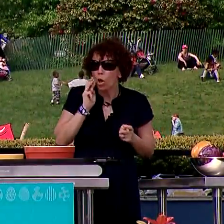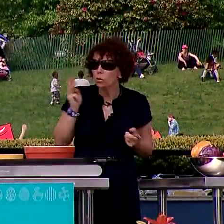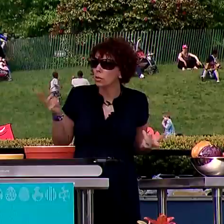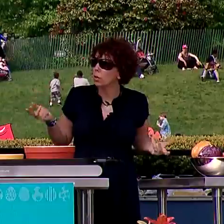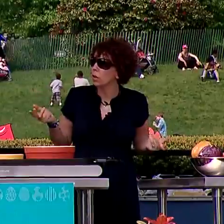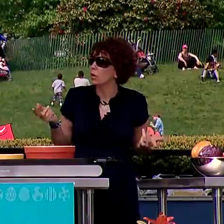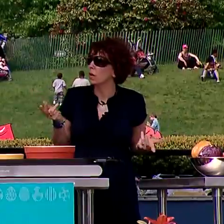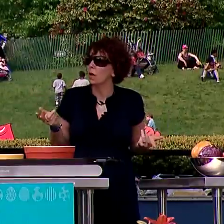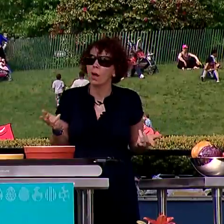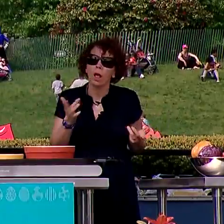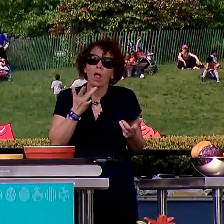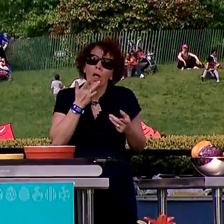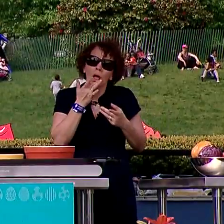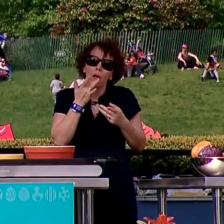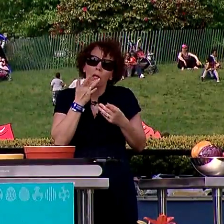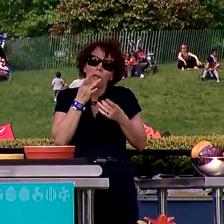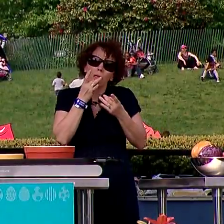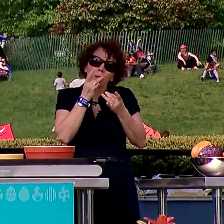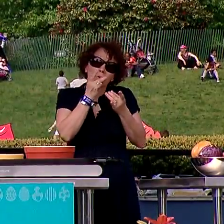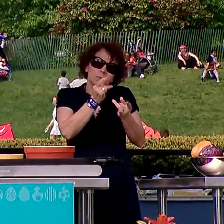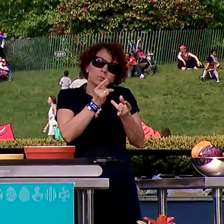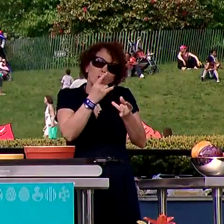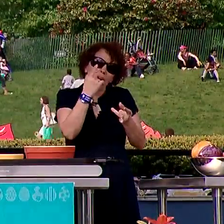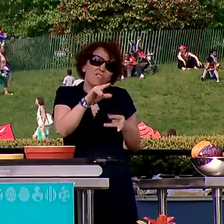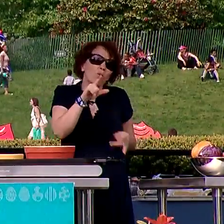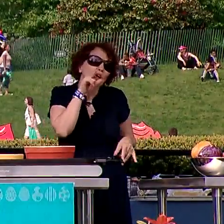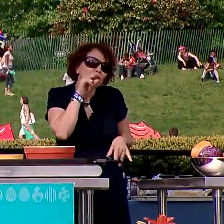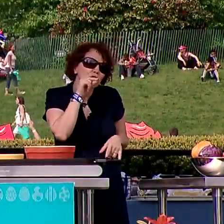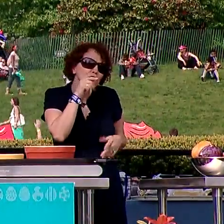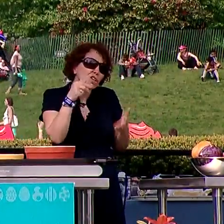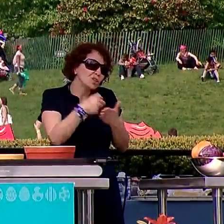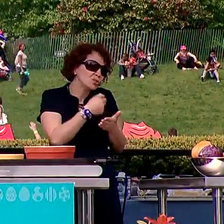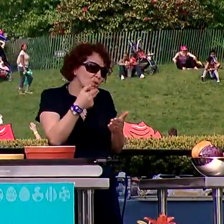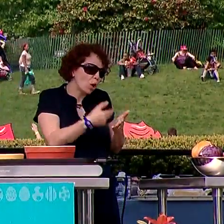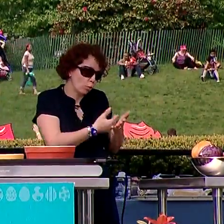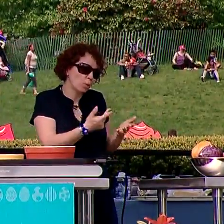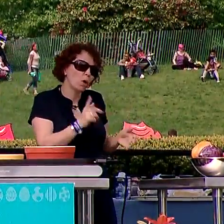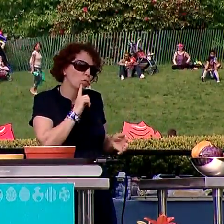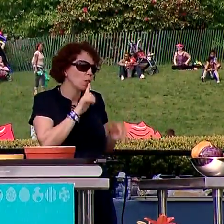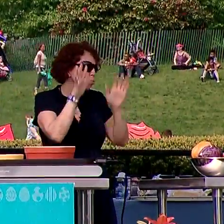crazy flavorful for chicken soup and things like that. Really awesome.